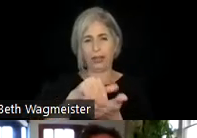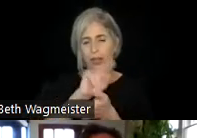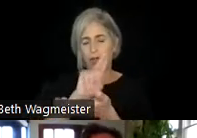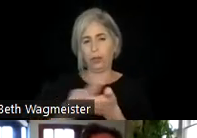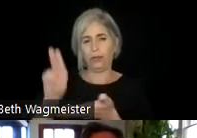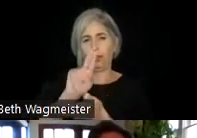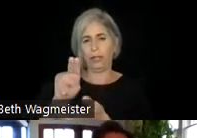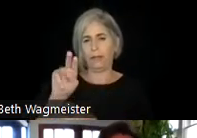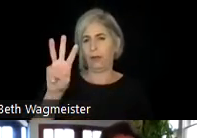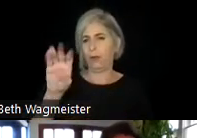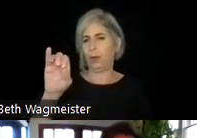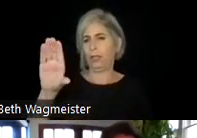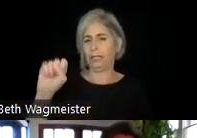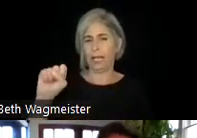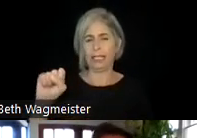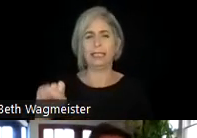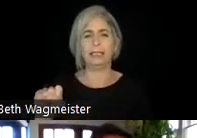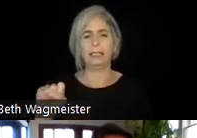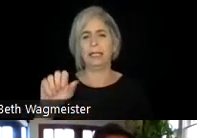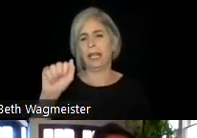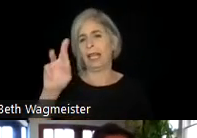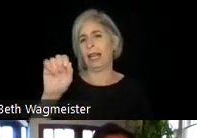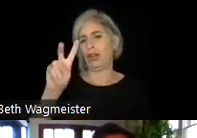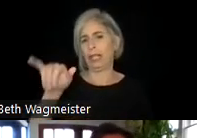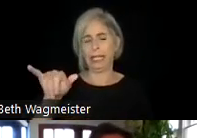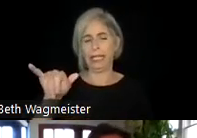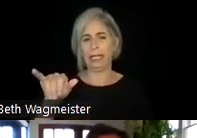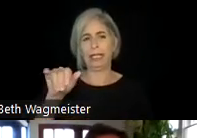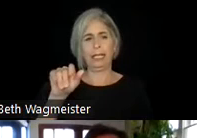the R2D2 center, the rehabilitation research design and disability